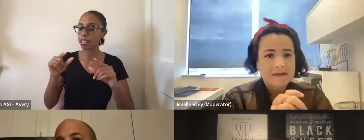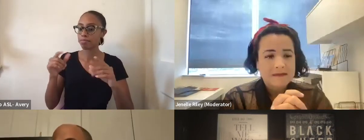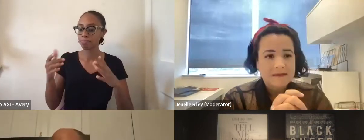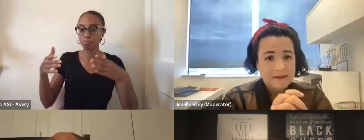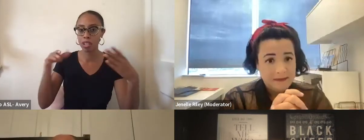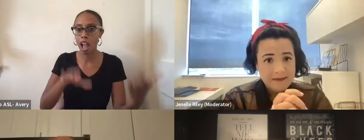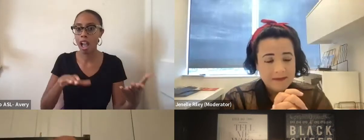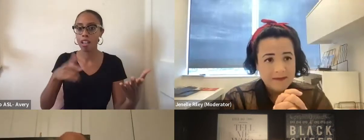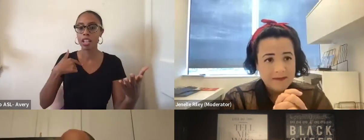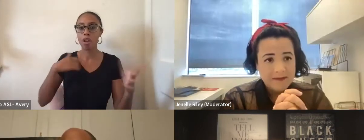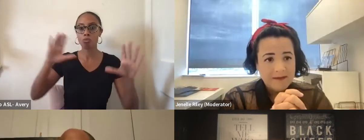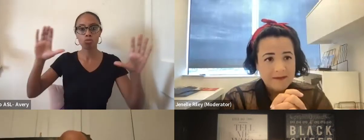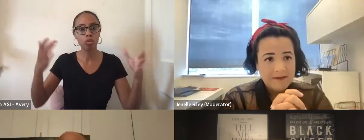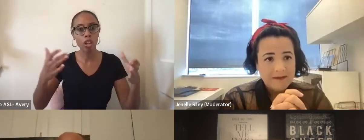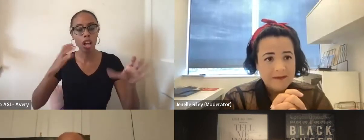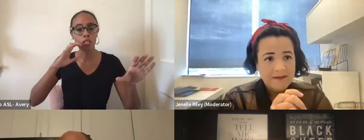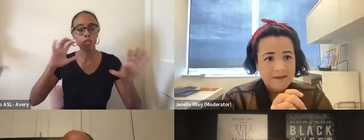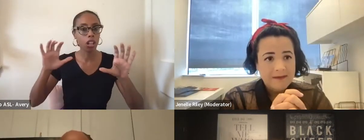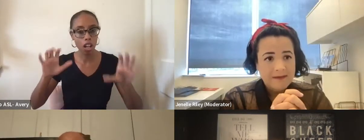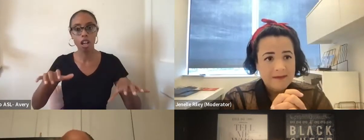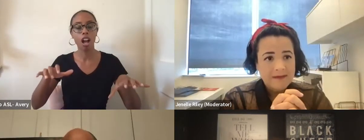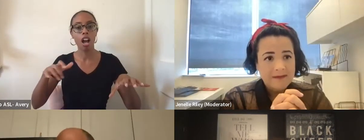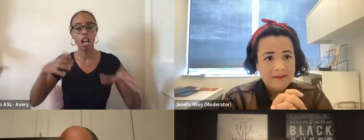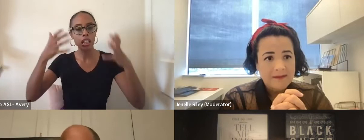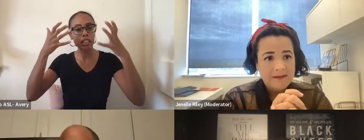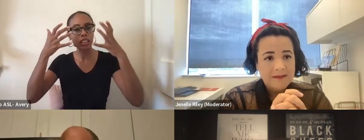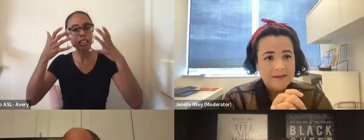complicated. It's very difficult to sort of even articulate.